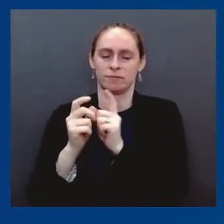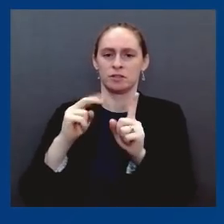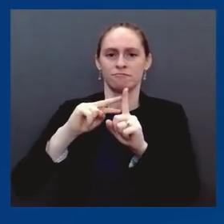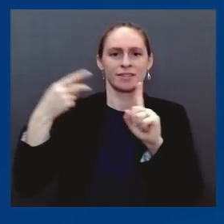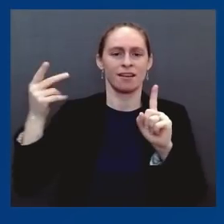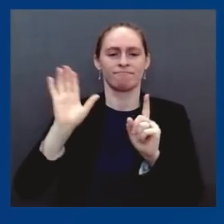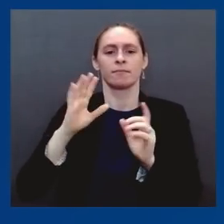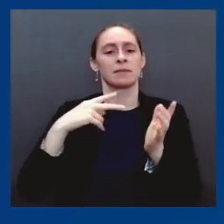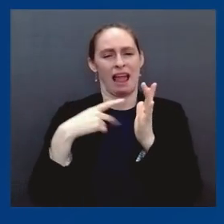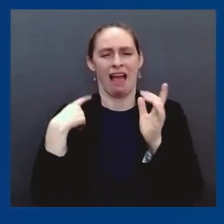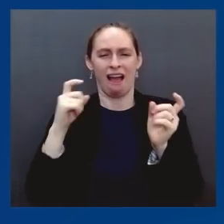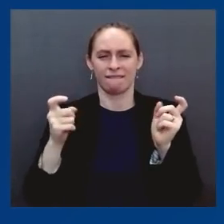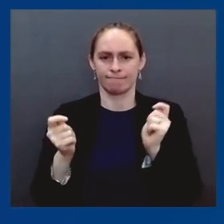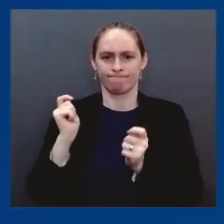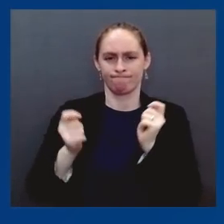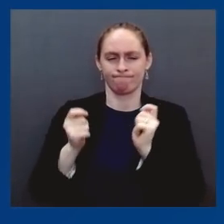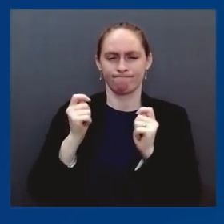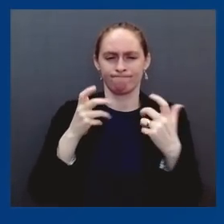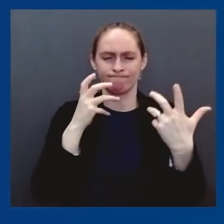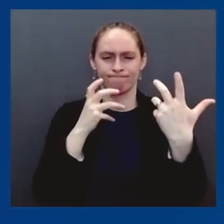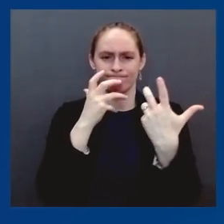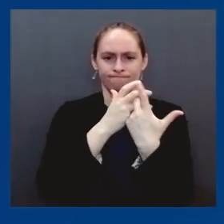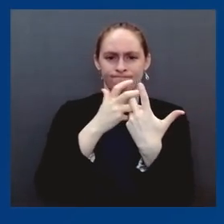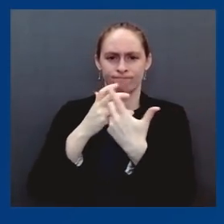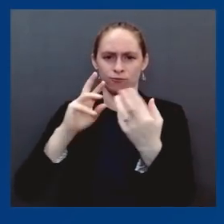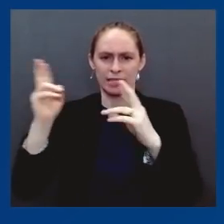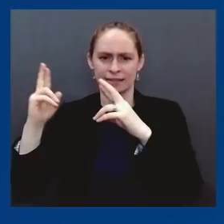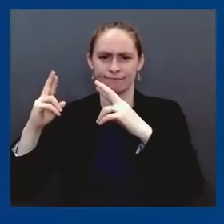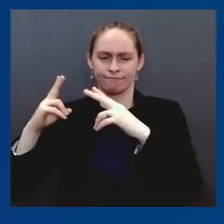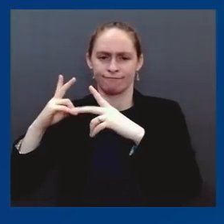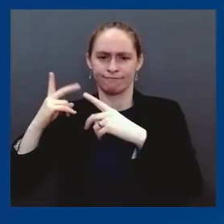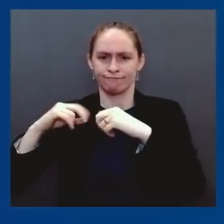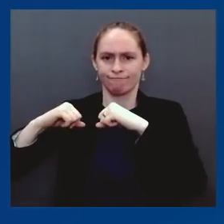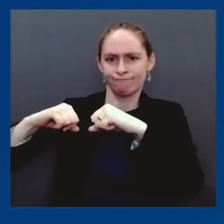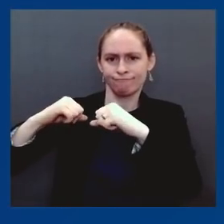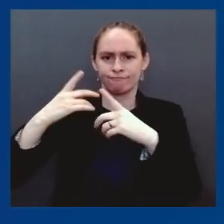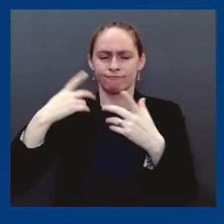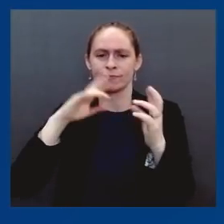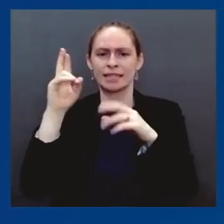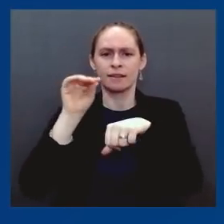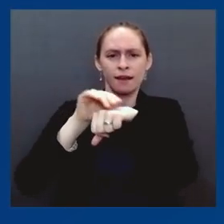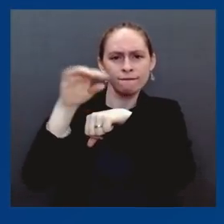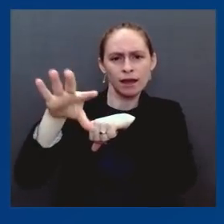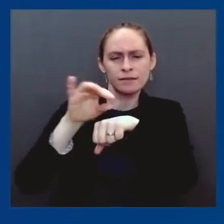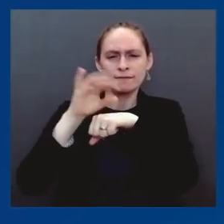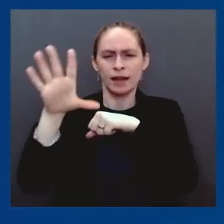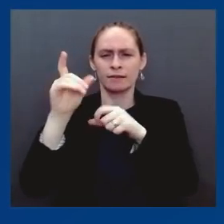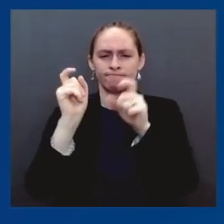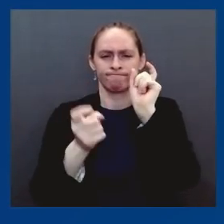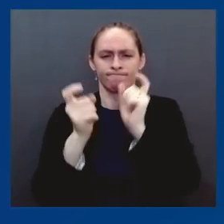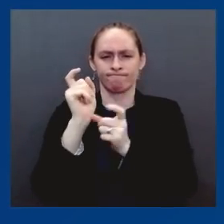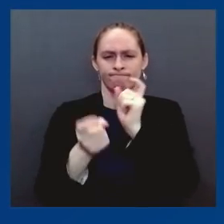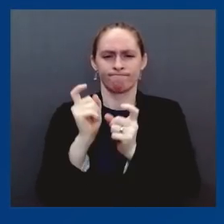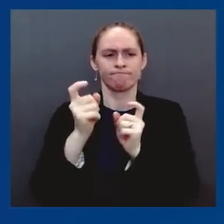as we prepare for an anticipated surge in COVID-19 cases. This updated guidance will help to ensure that hospitals,